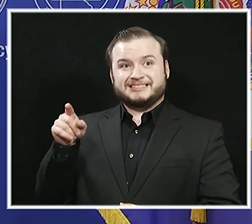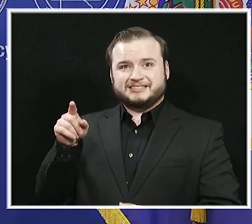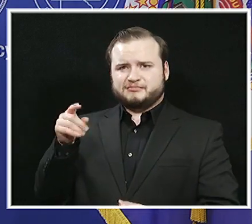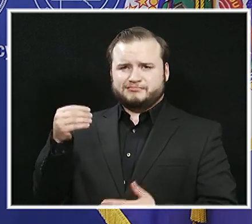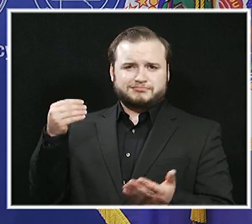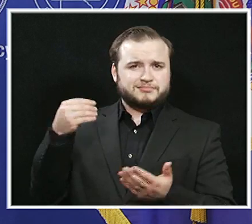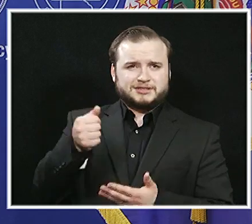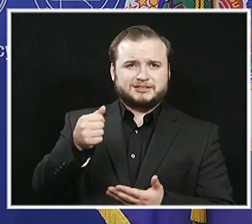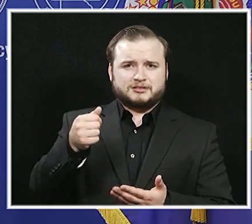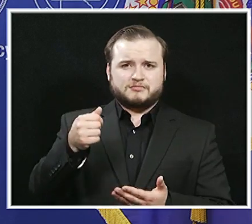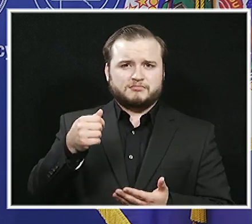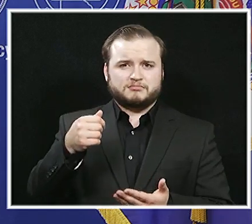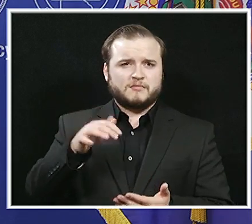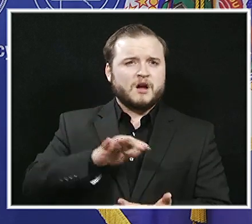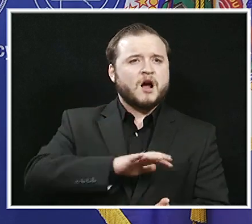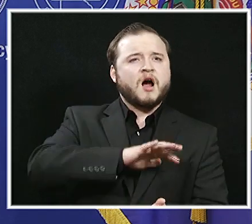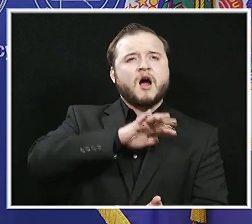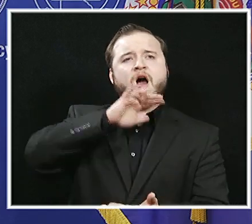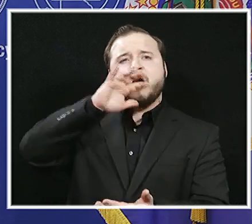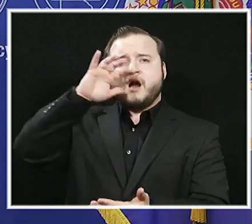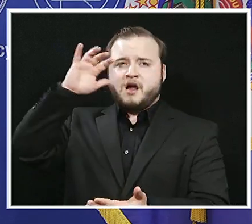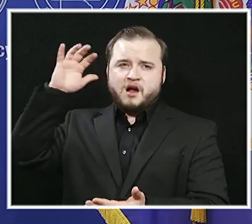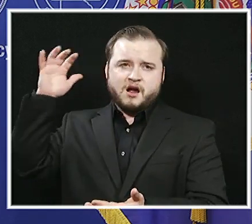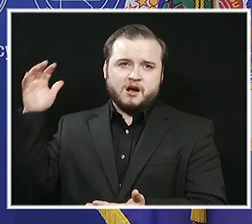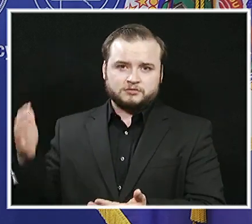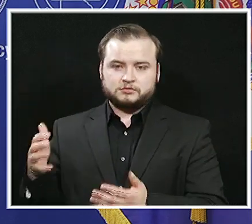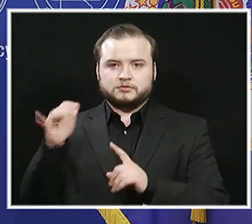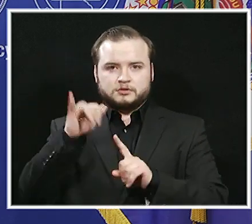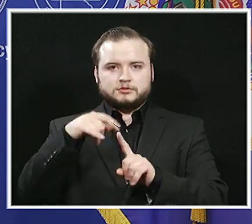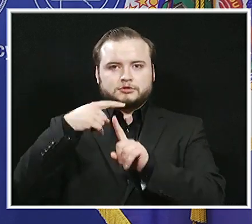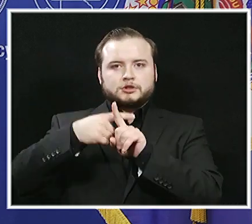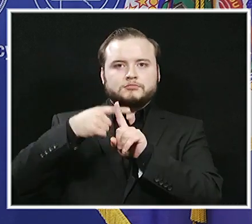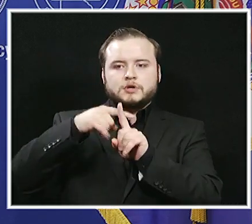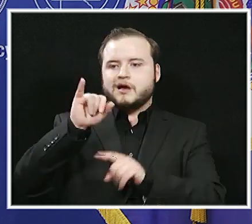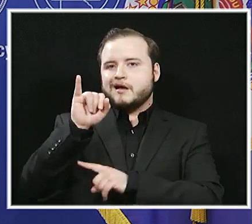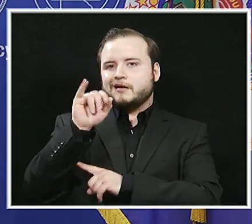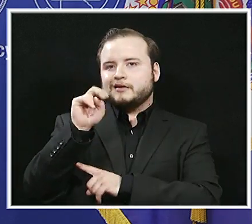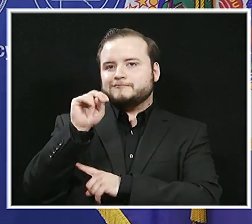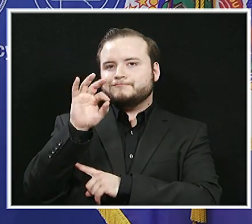businesses be more effective on that front. We're also pleased to see Target has procured tens of